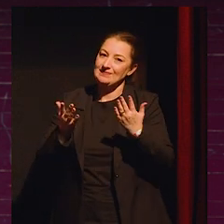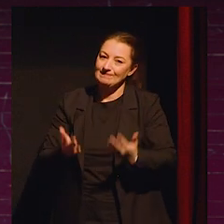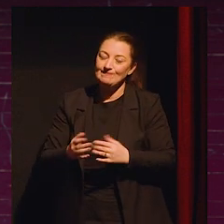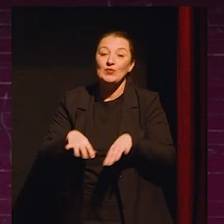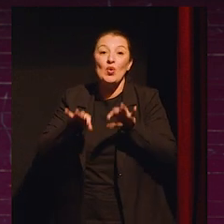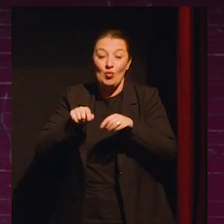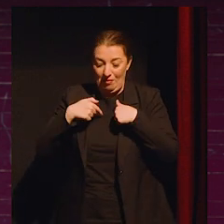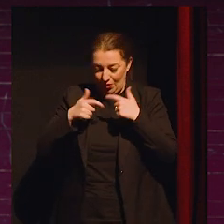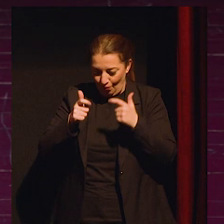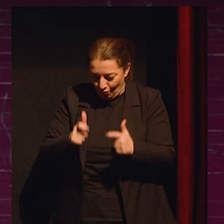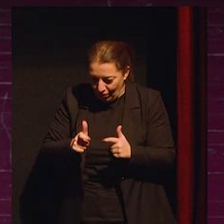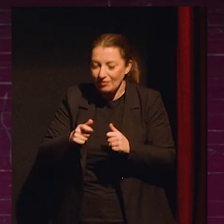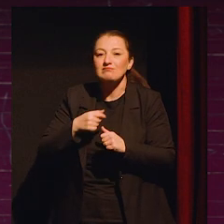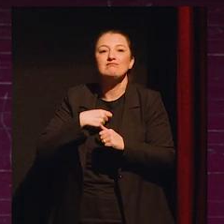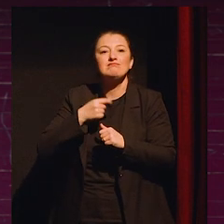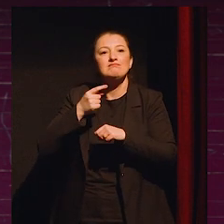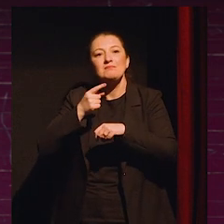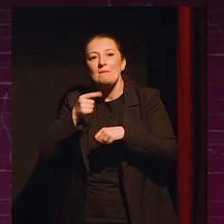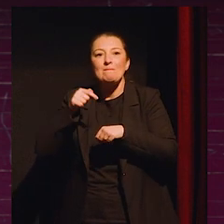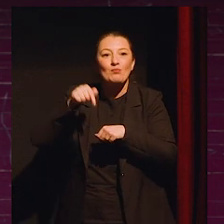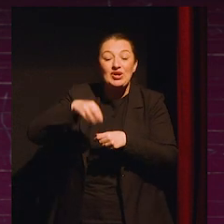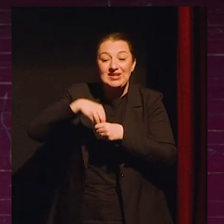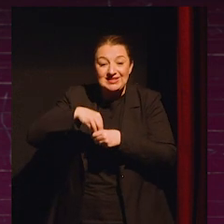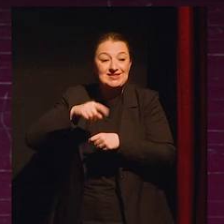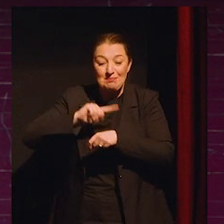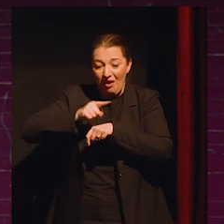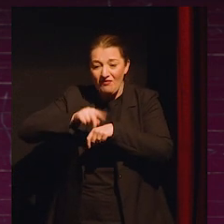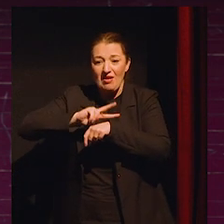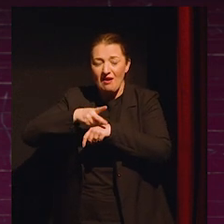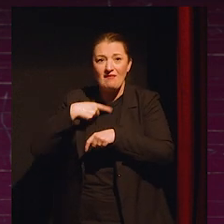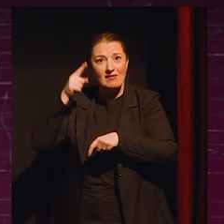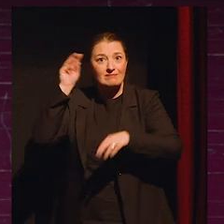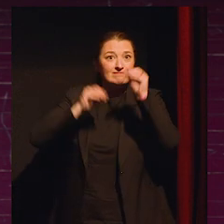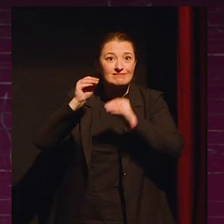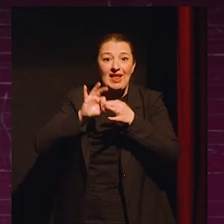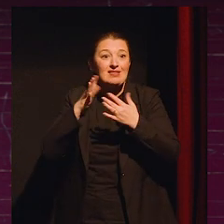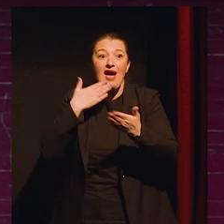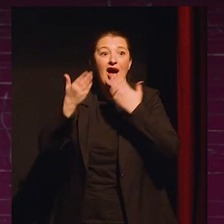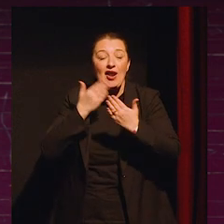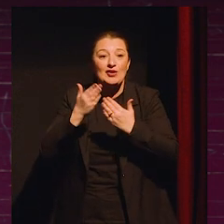Today I’m here and for the past few weeks, while I was thinking about what I was going to talk about here, I also thought about why I was here.